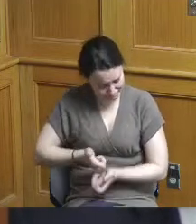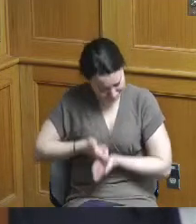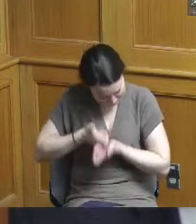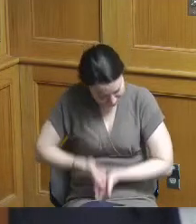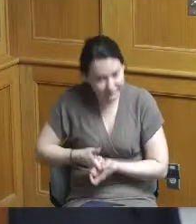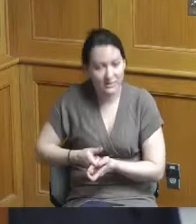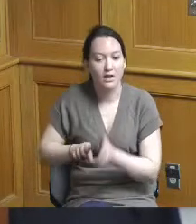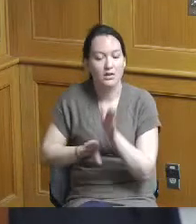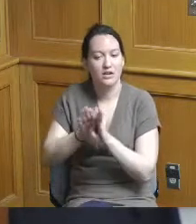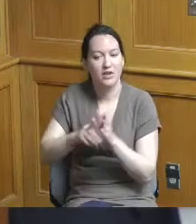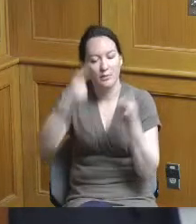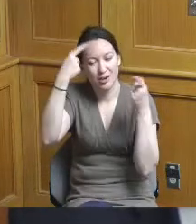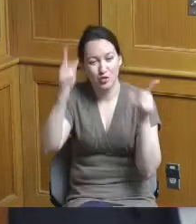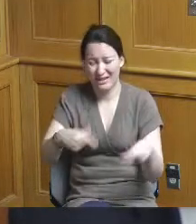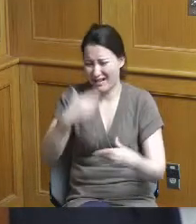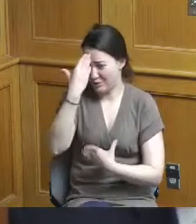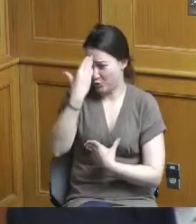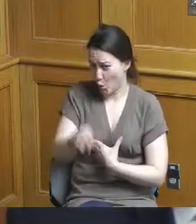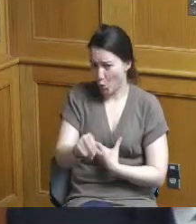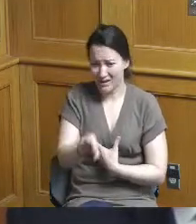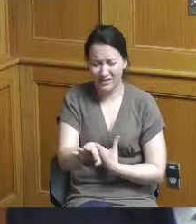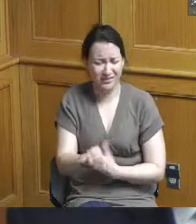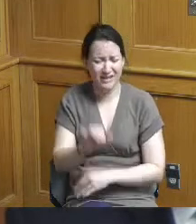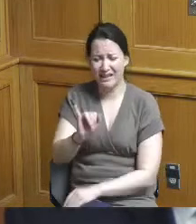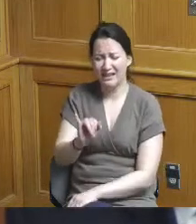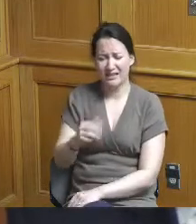development agreements I don't know that it's something worthy yeah I'm just wondering why